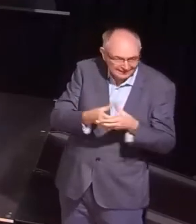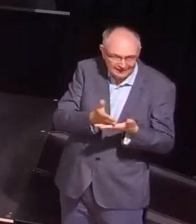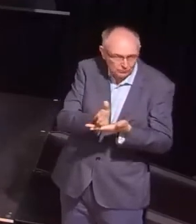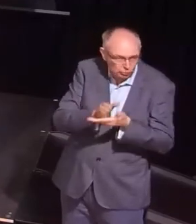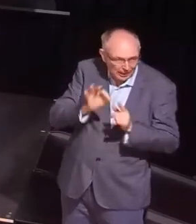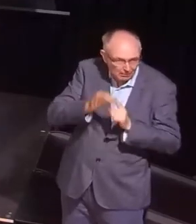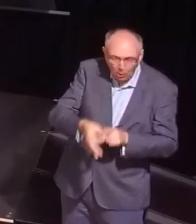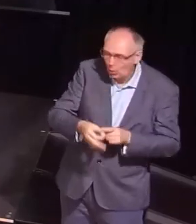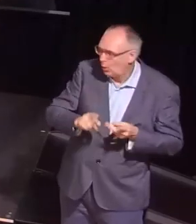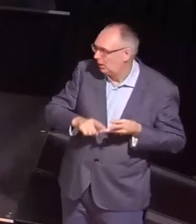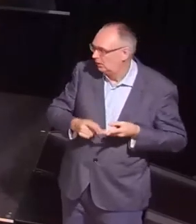whatever you use.